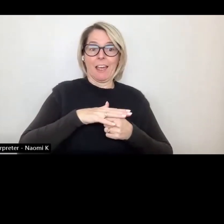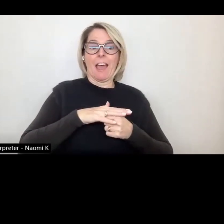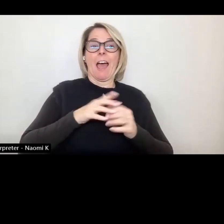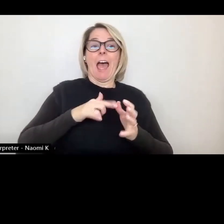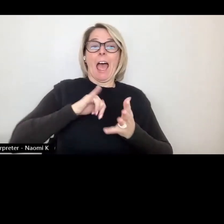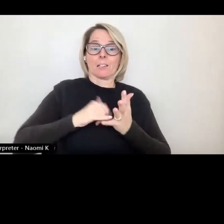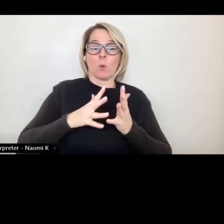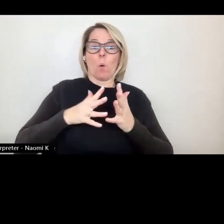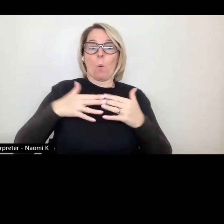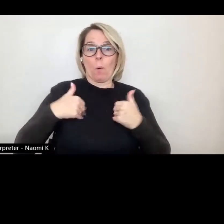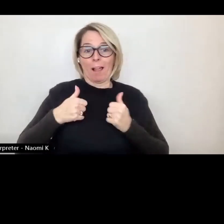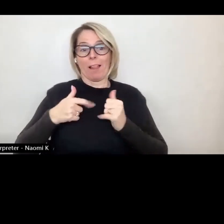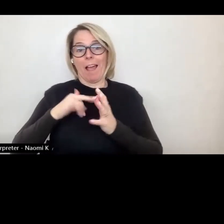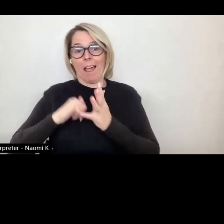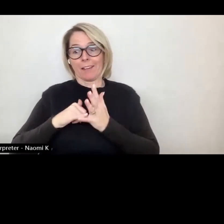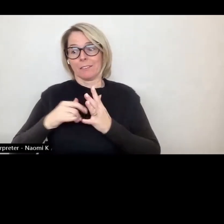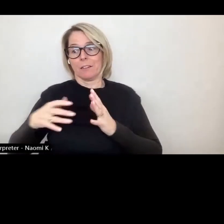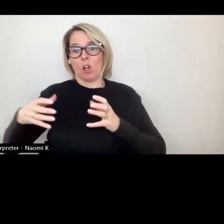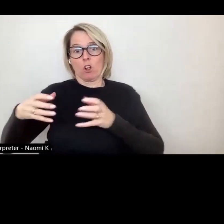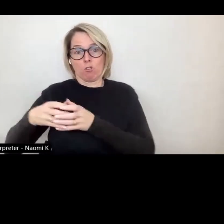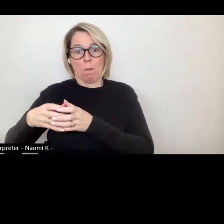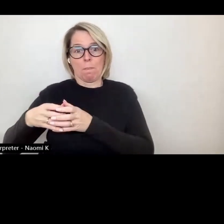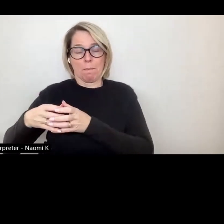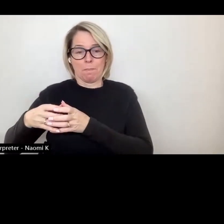The answer is yes, you could apply that way.